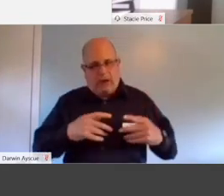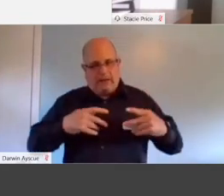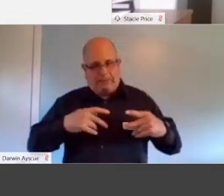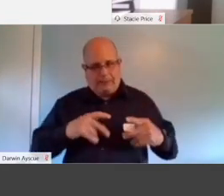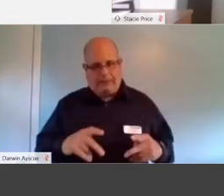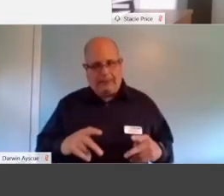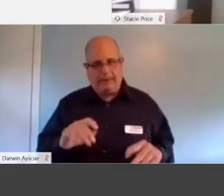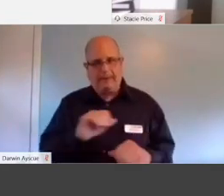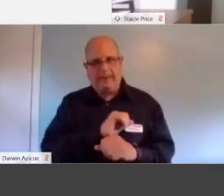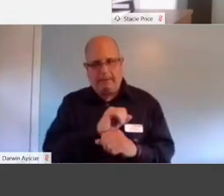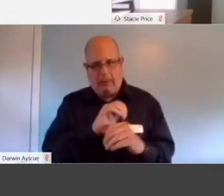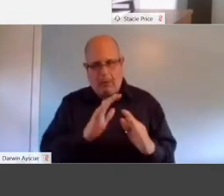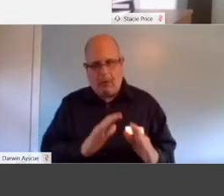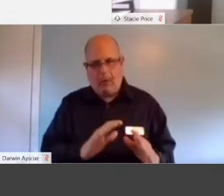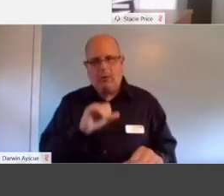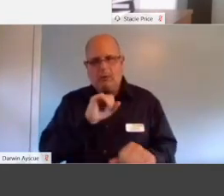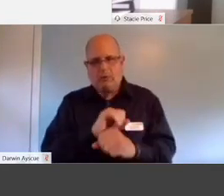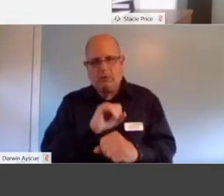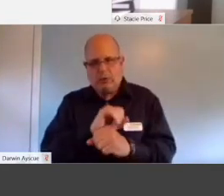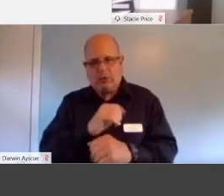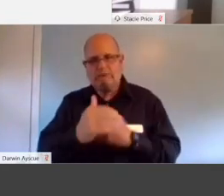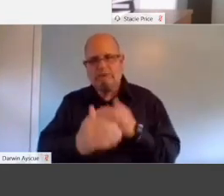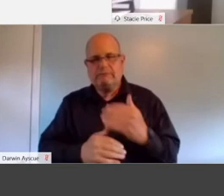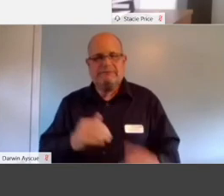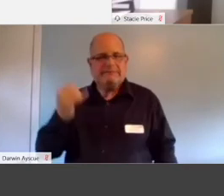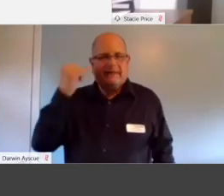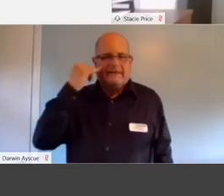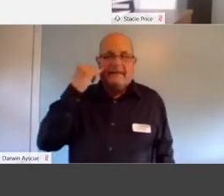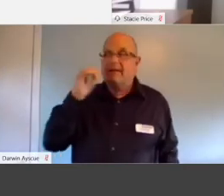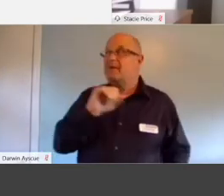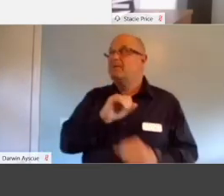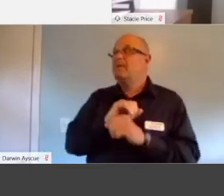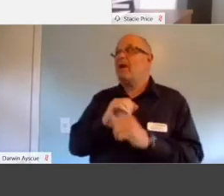to work, again, let's say the employee says I don't want to use a wheelchair, I don't